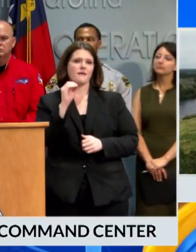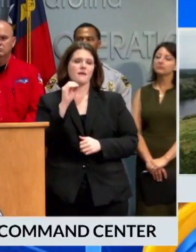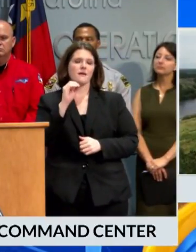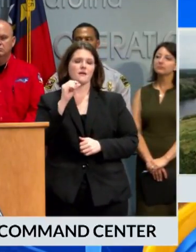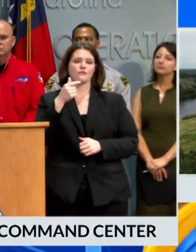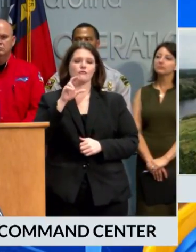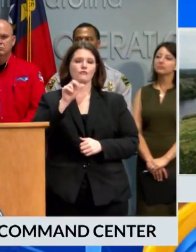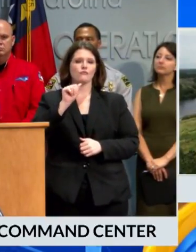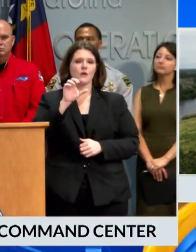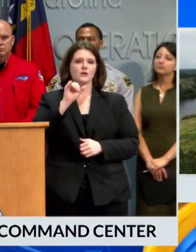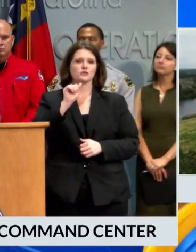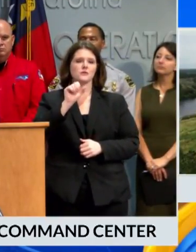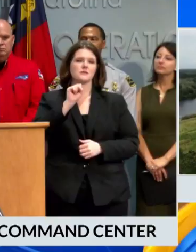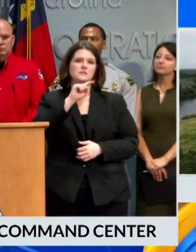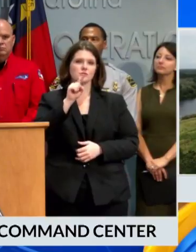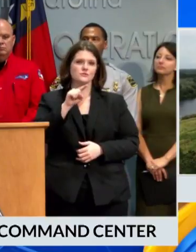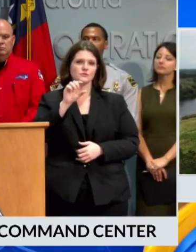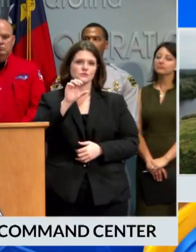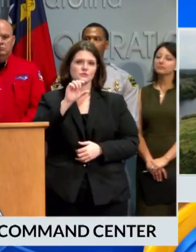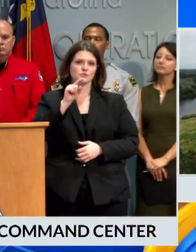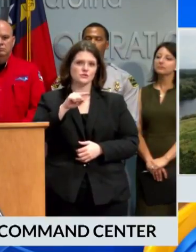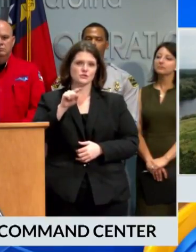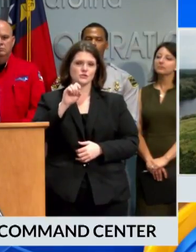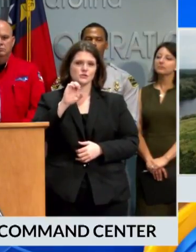THANK YOU, WE ARE VERY GRATEFUL FOR FEMA'S ASSISTANCE